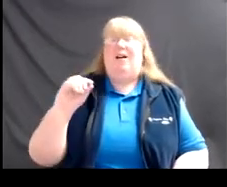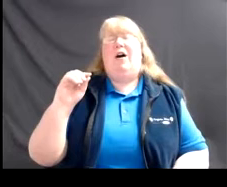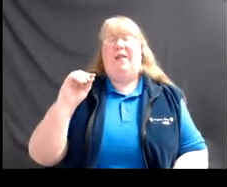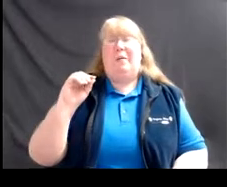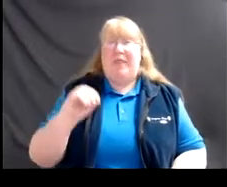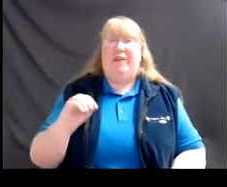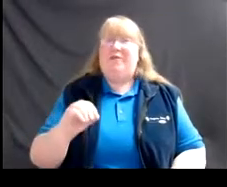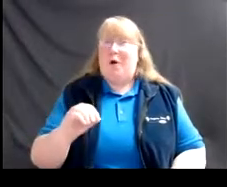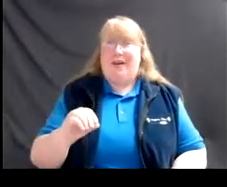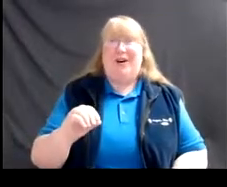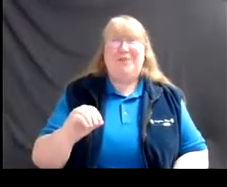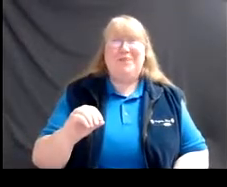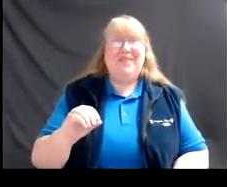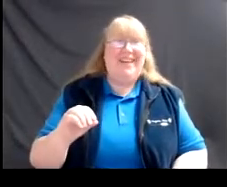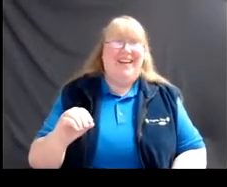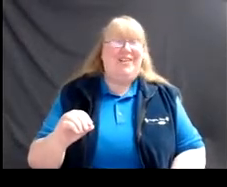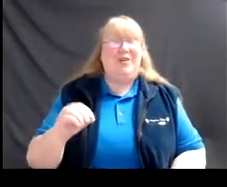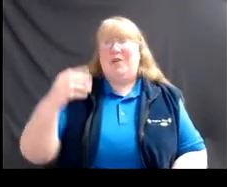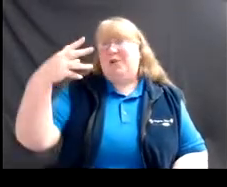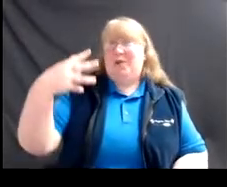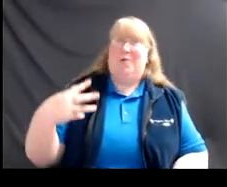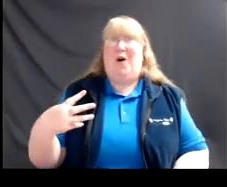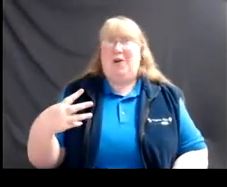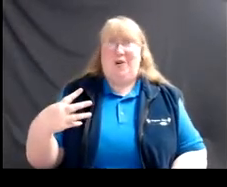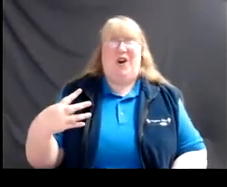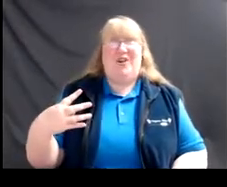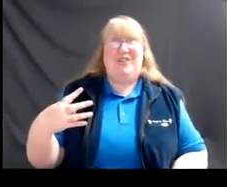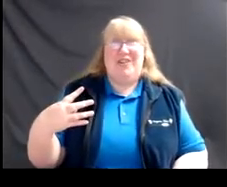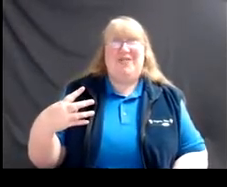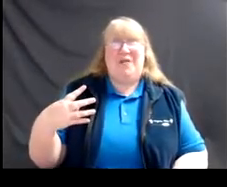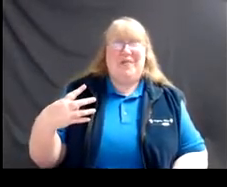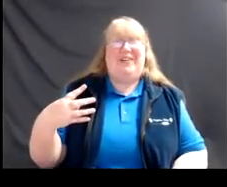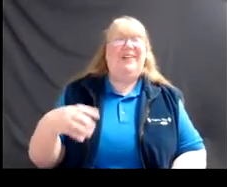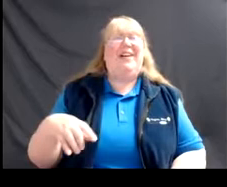on their monthly phone bill, so if you look through all of your charges on the phone bill